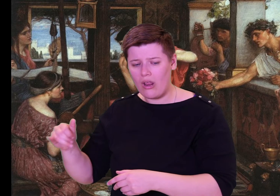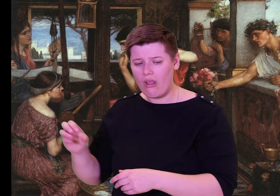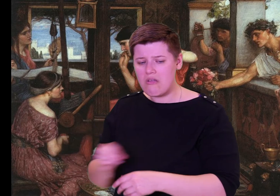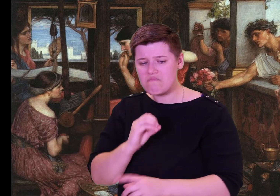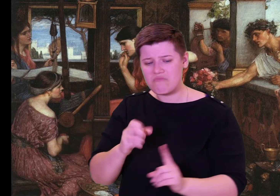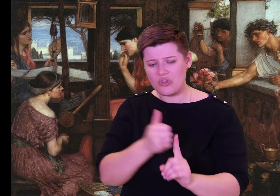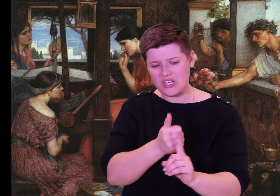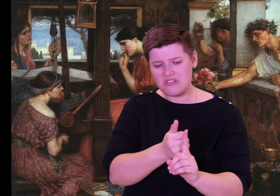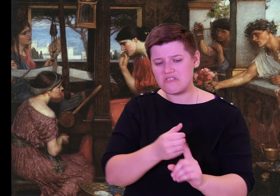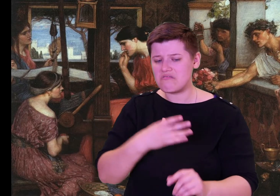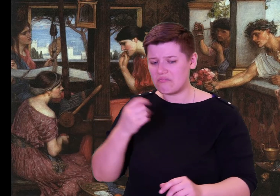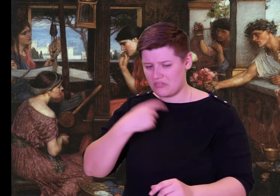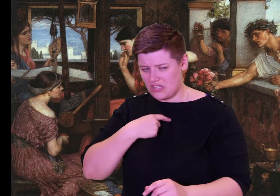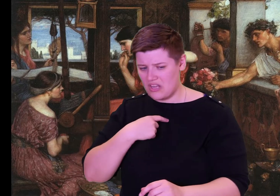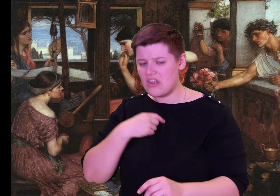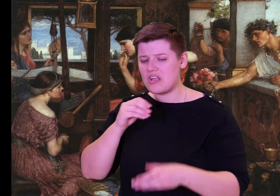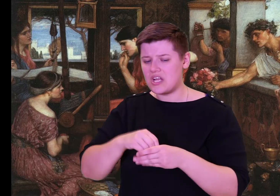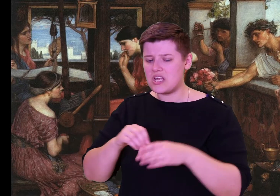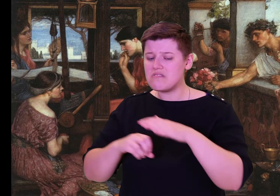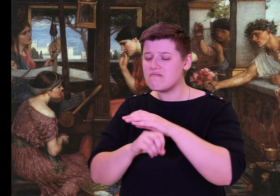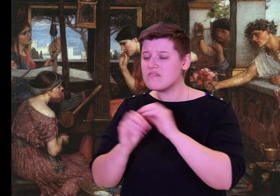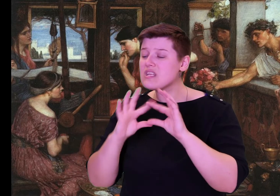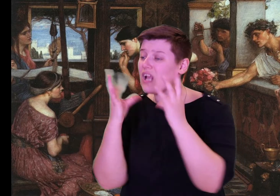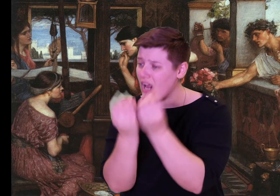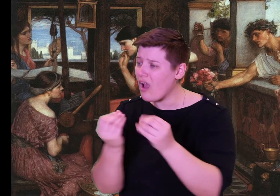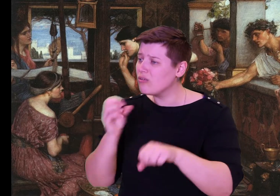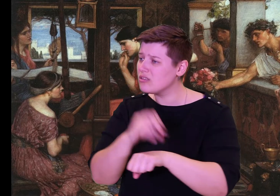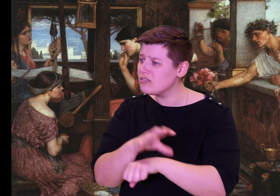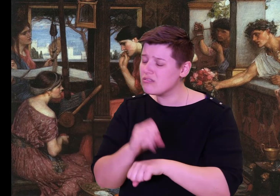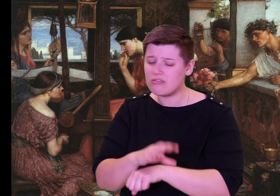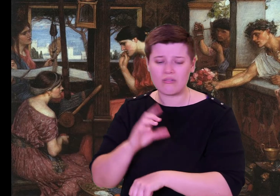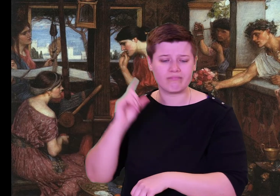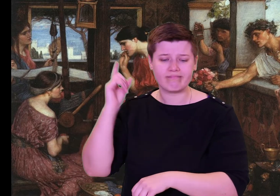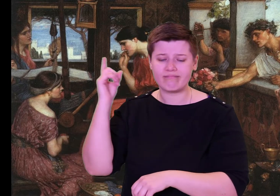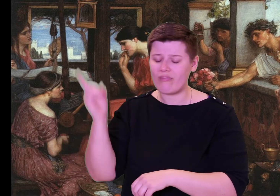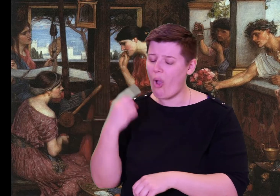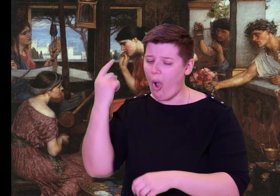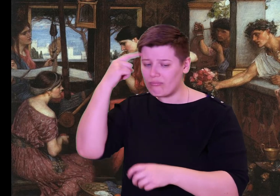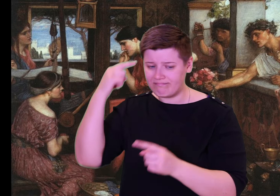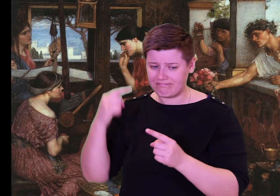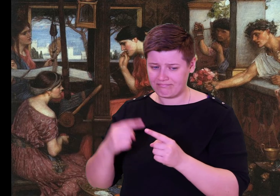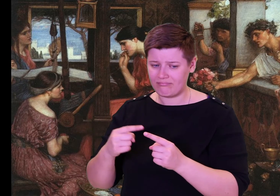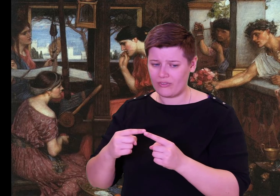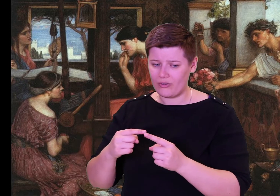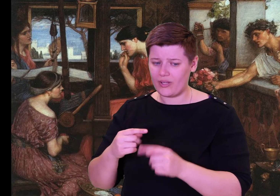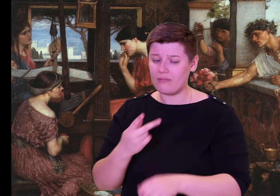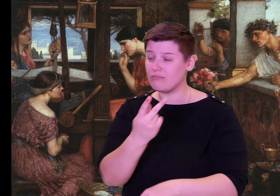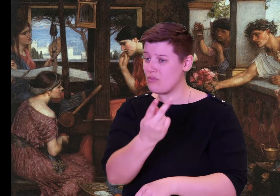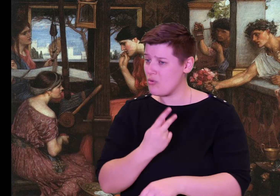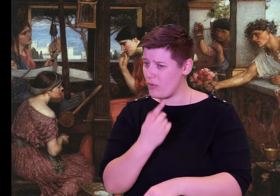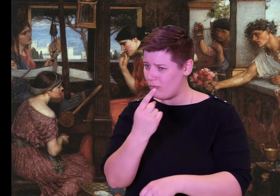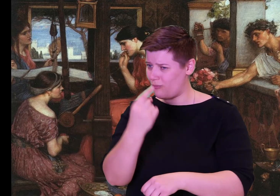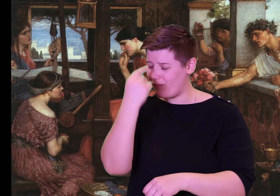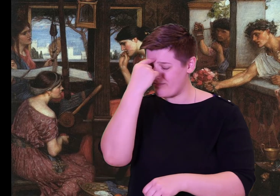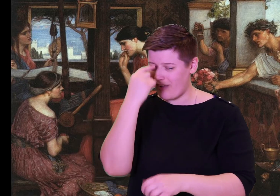We gave the Argives all the best advice. After we conquered Priam's lofty town,